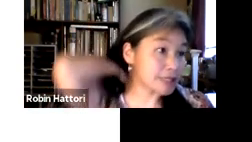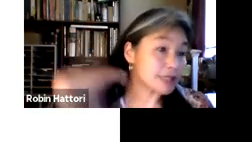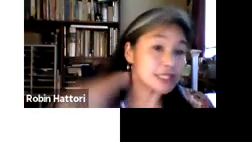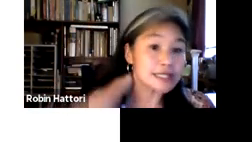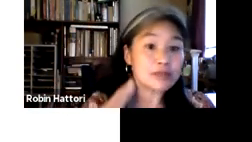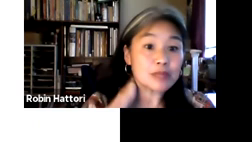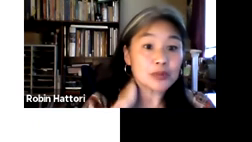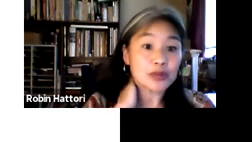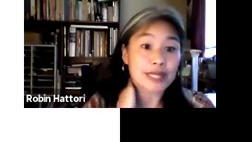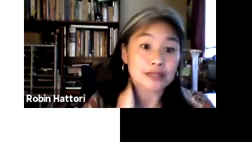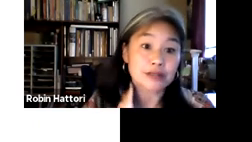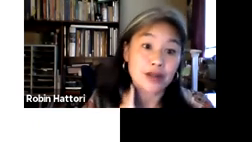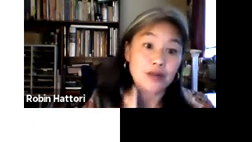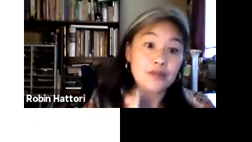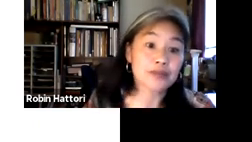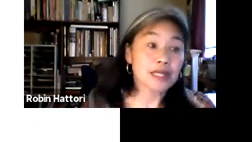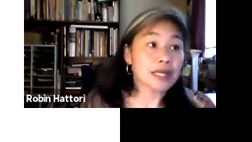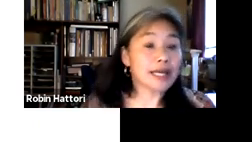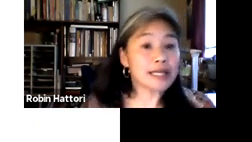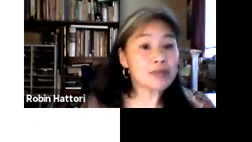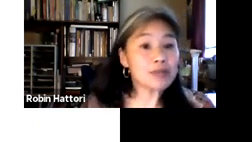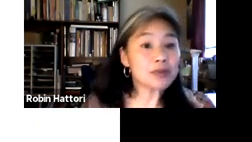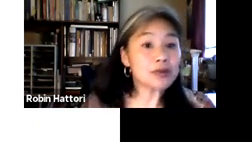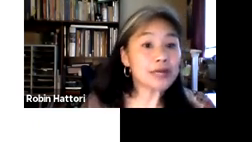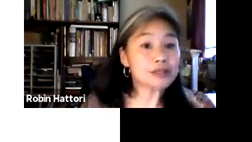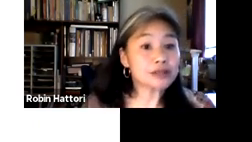know, they, they were built, they had like tar paper, pretty